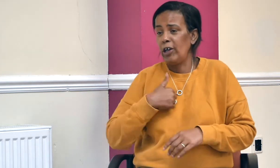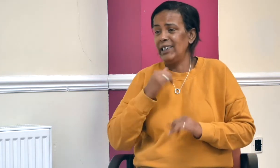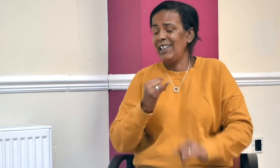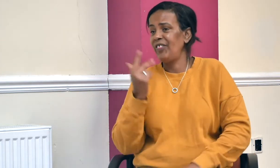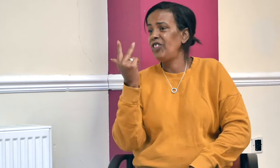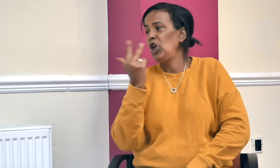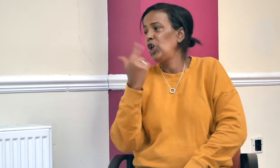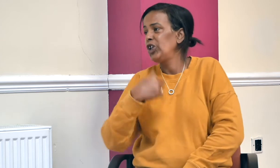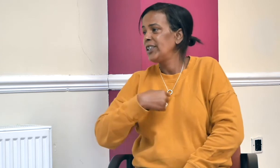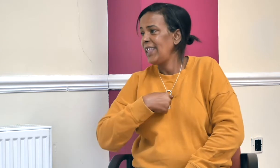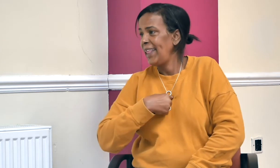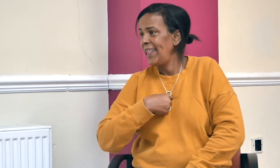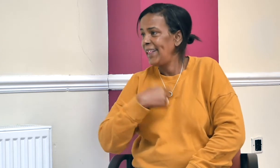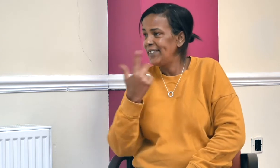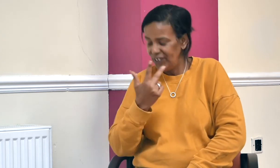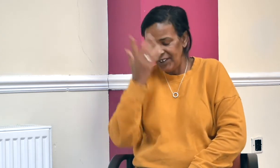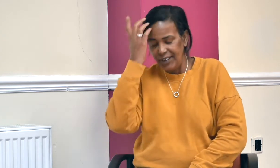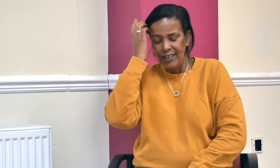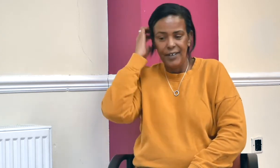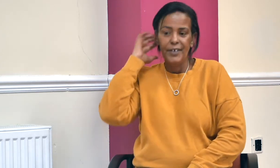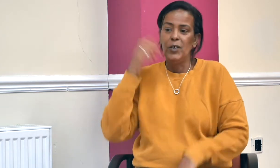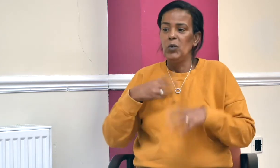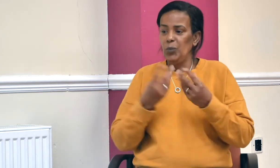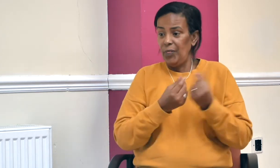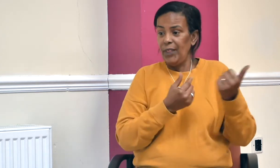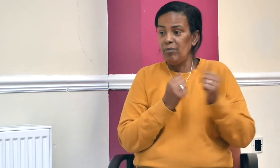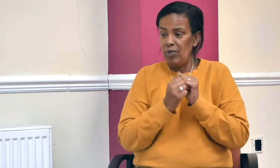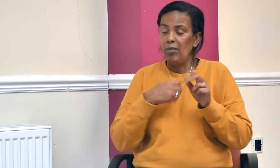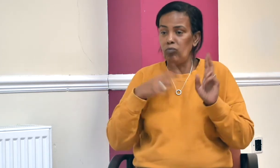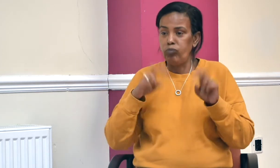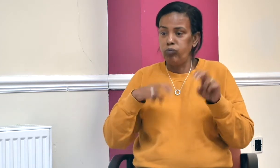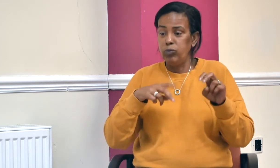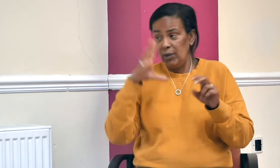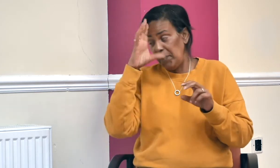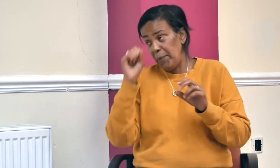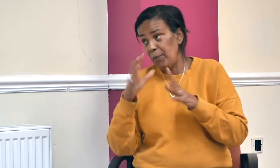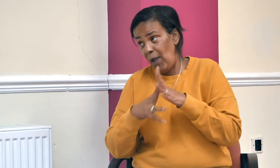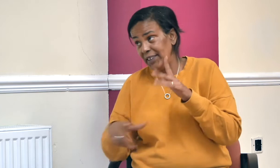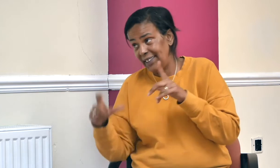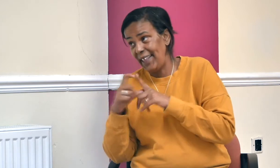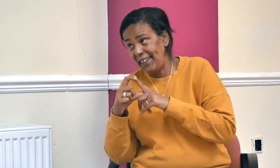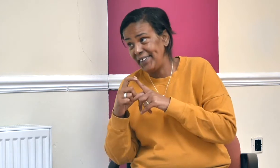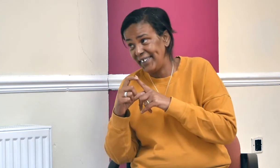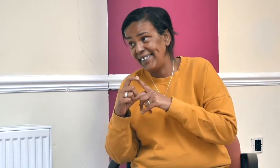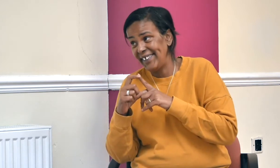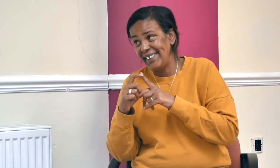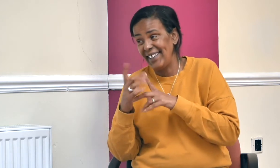I was 13 years old then. I remember going with my brother. This was on a Wednesday night.